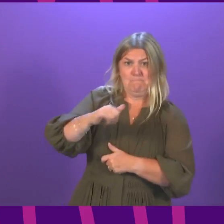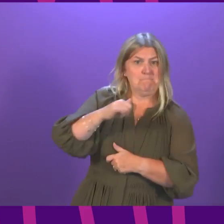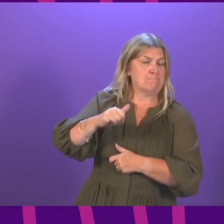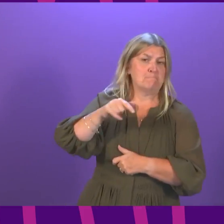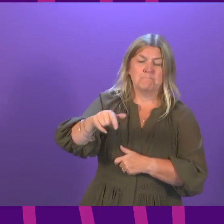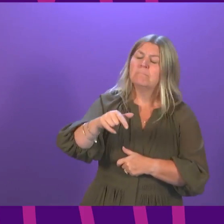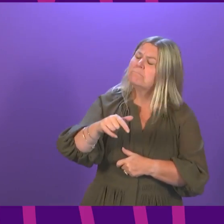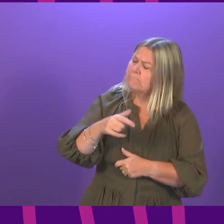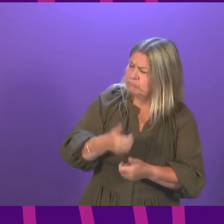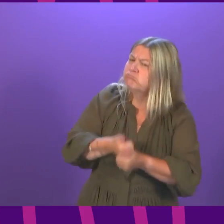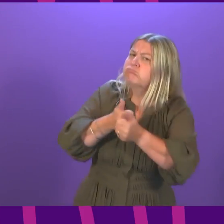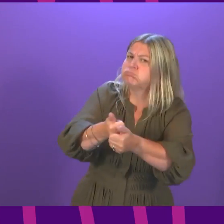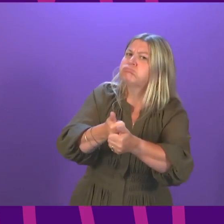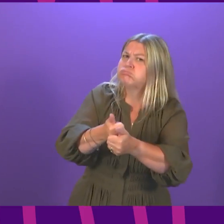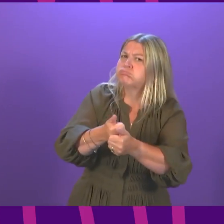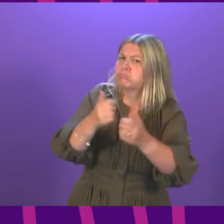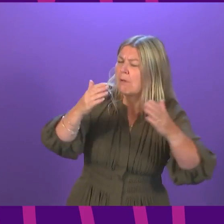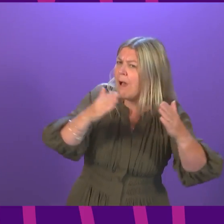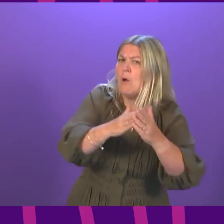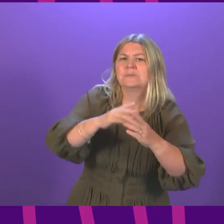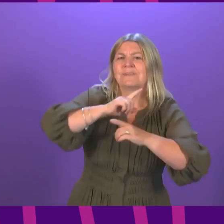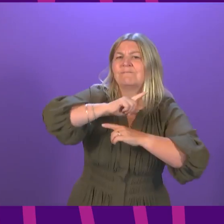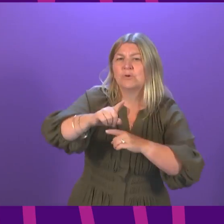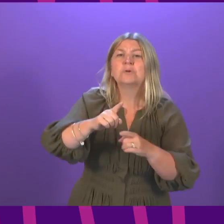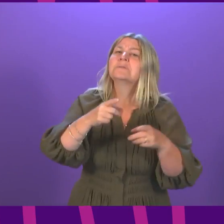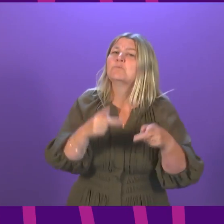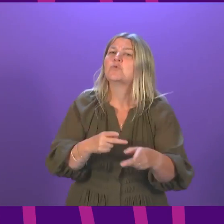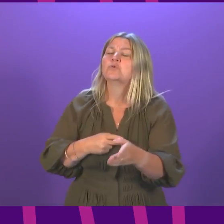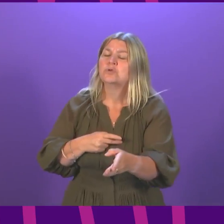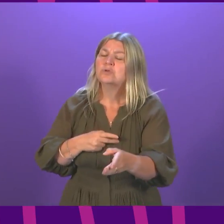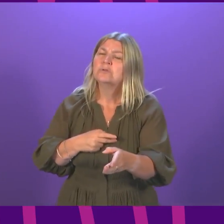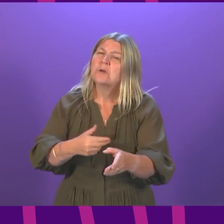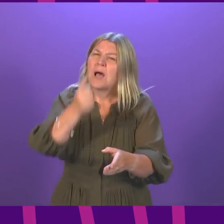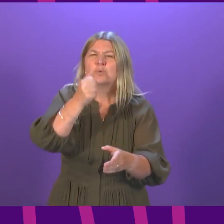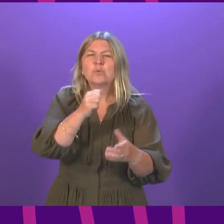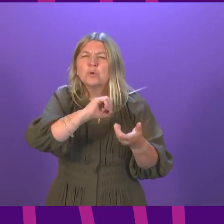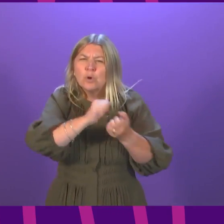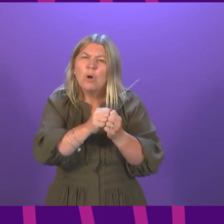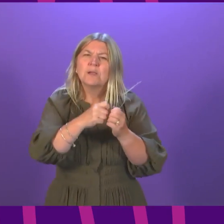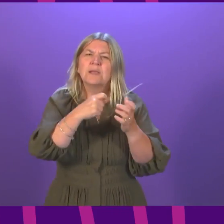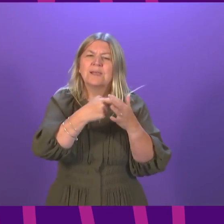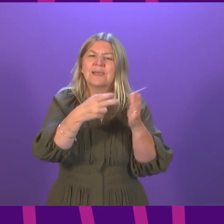a big supporter of the housing first approach. My colleague Kevin Stewart, who is now the